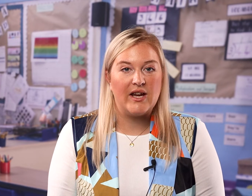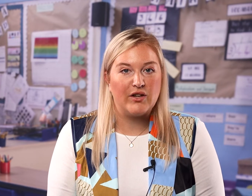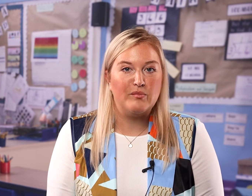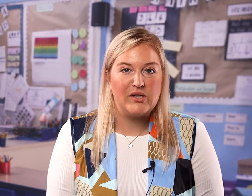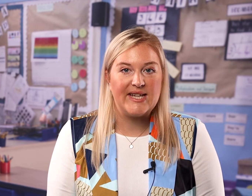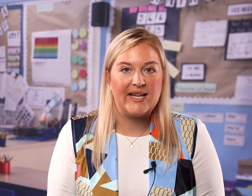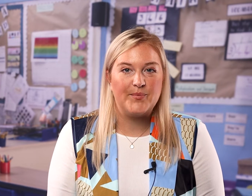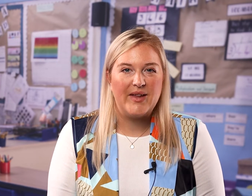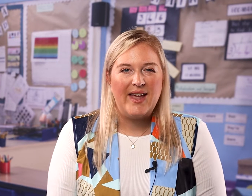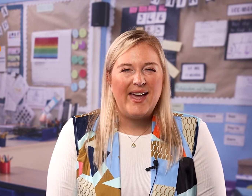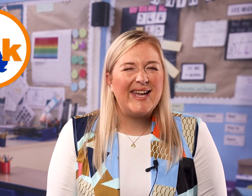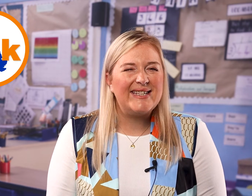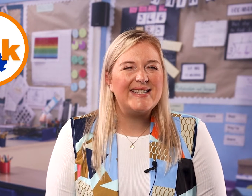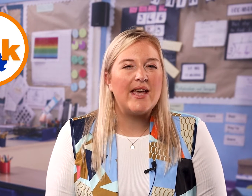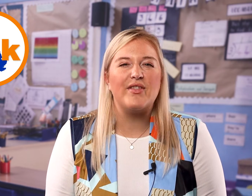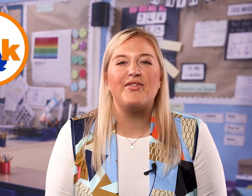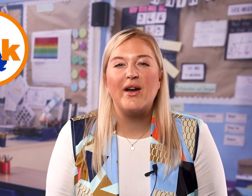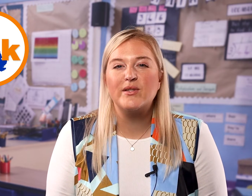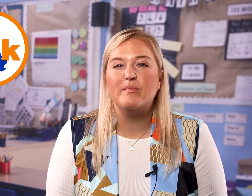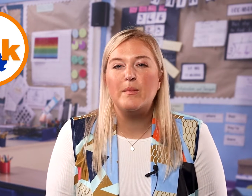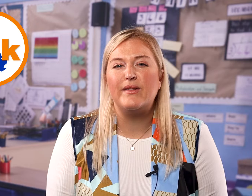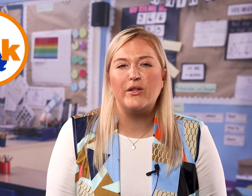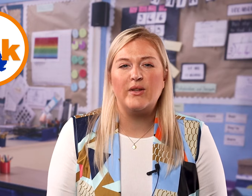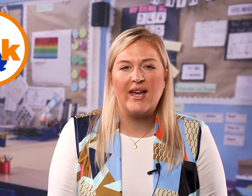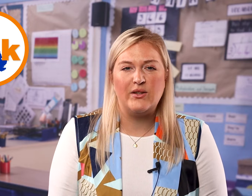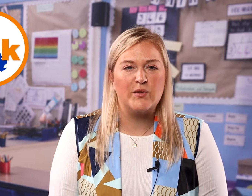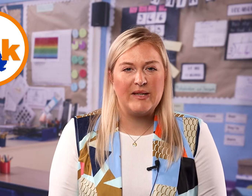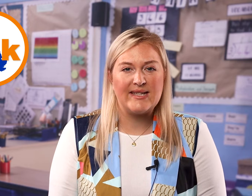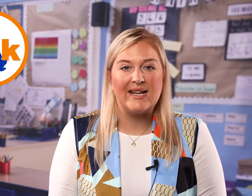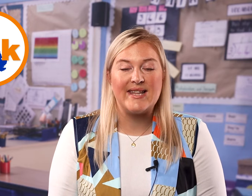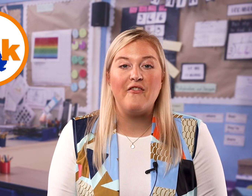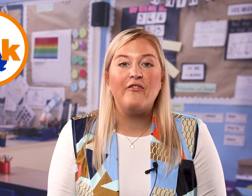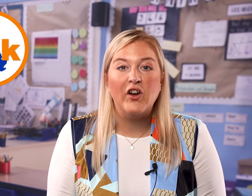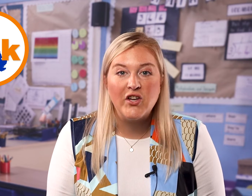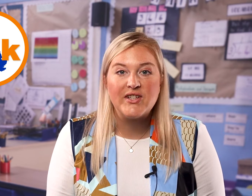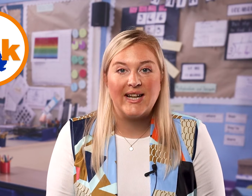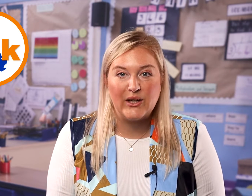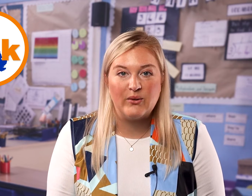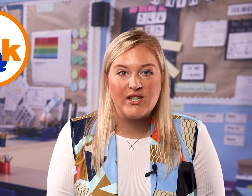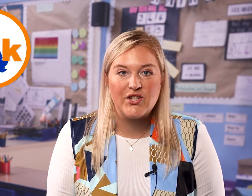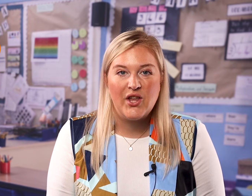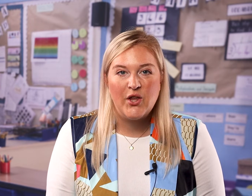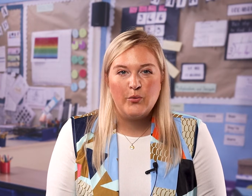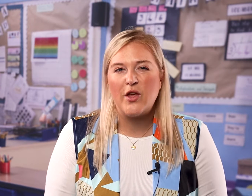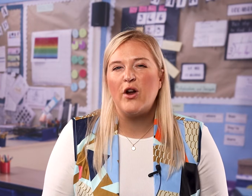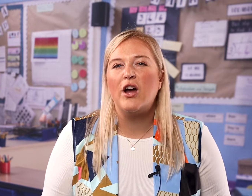of hearing community. 87,000 thousand people in the UK use BSL as their first language with over